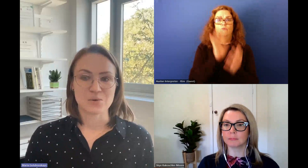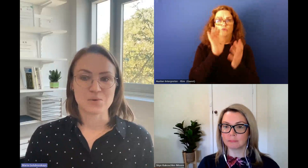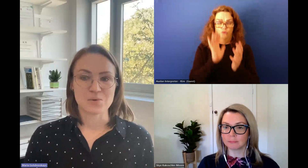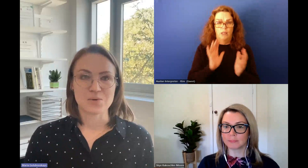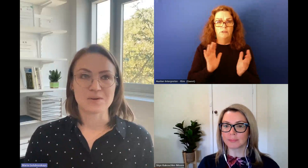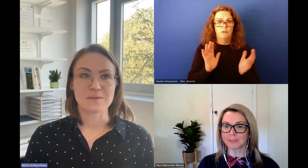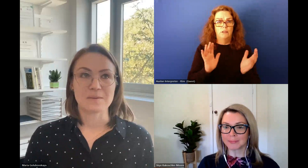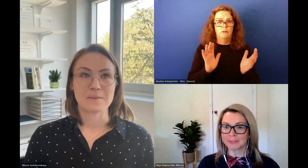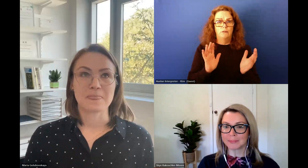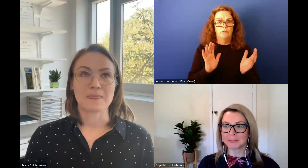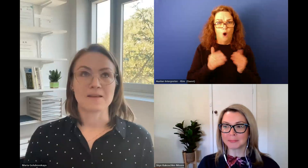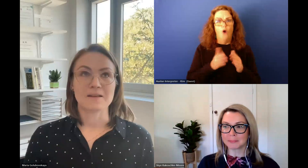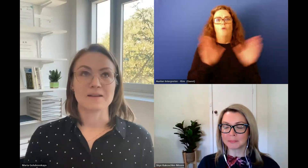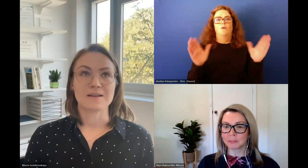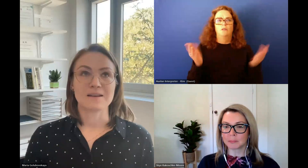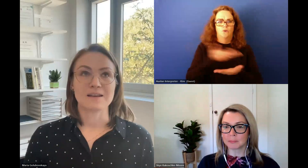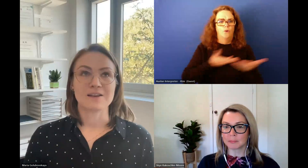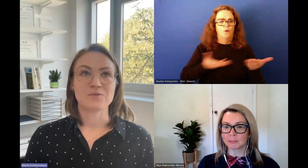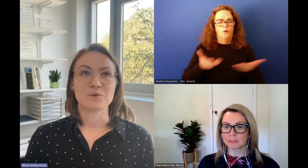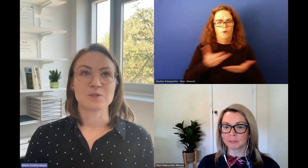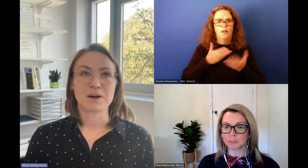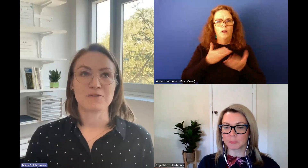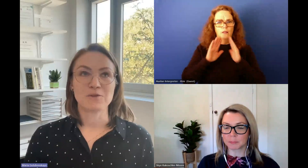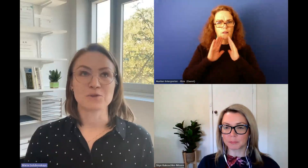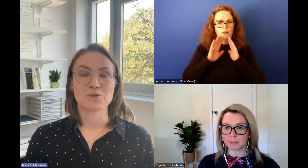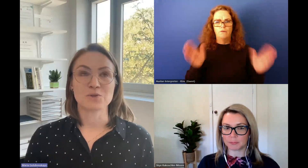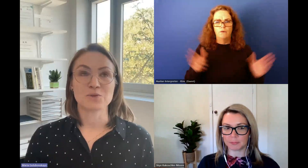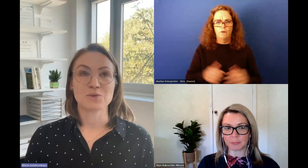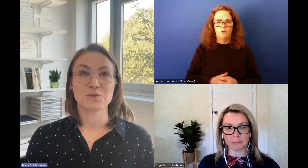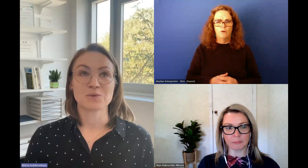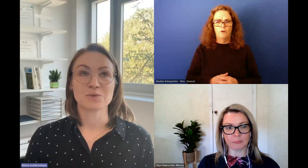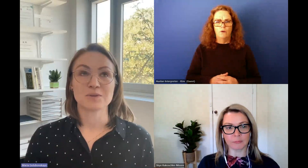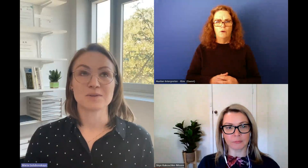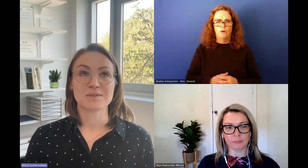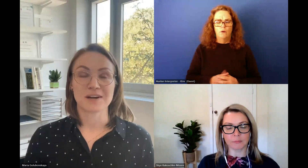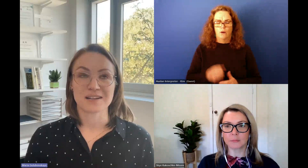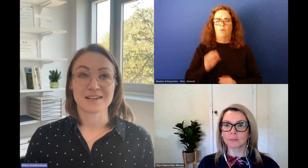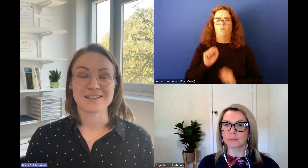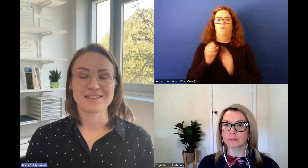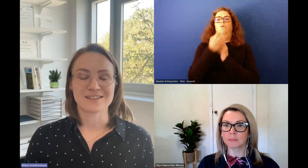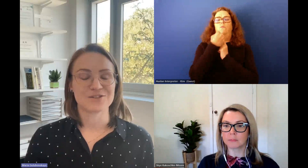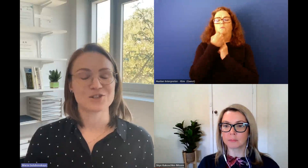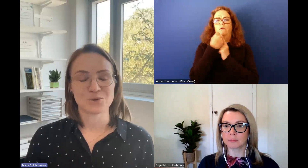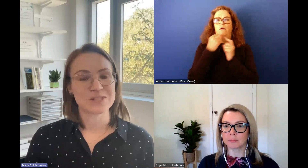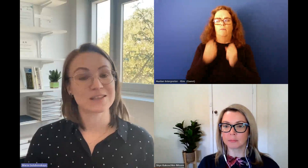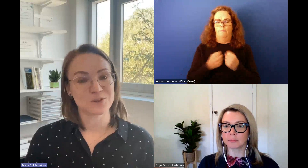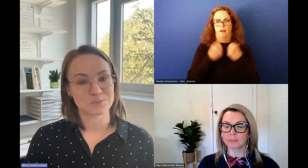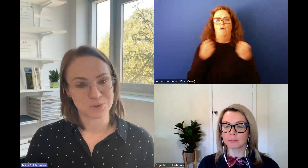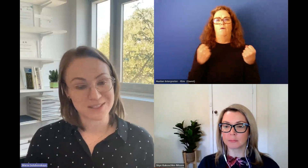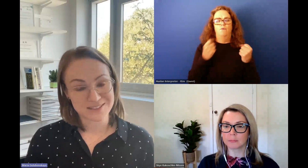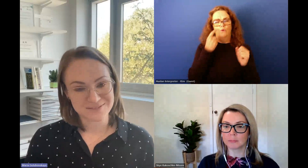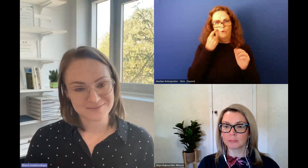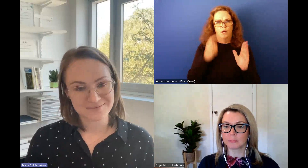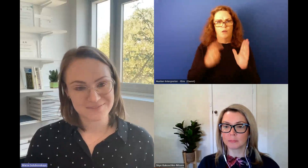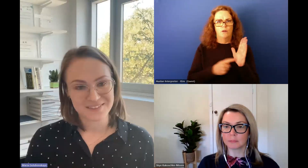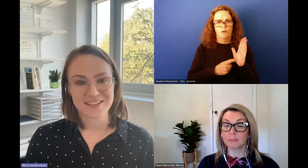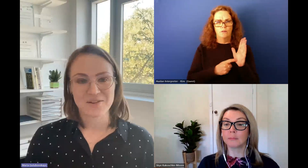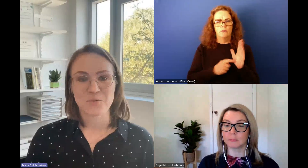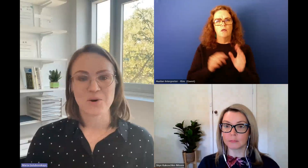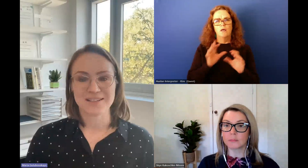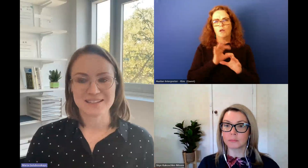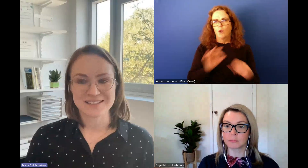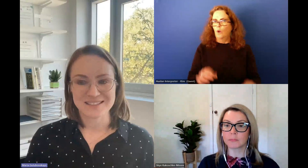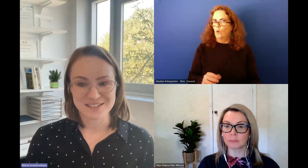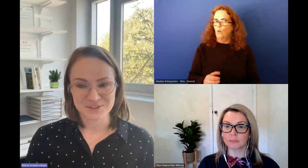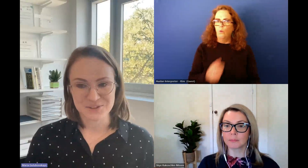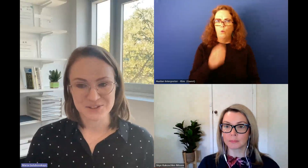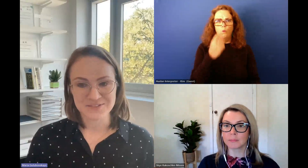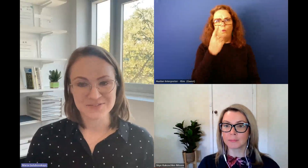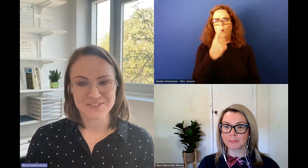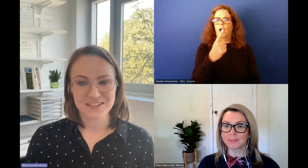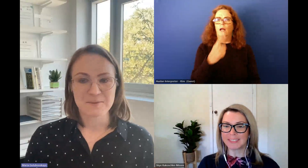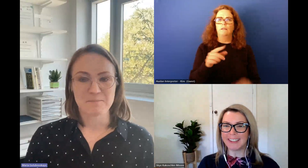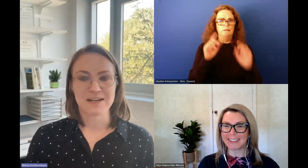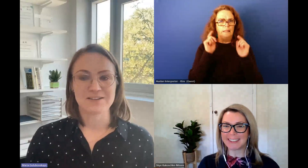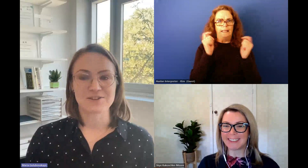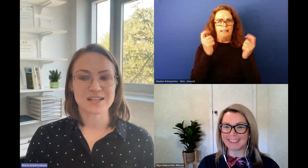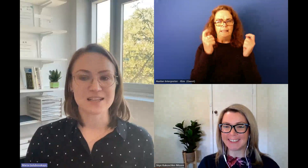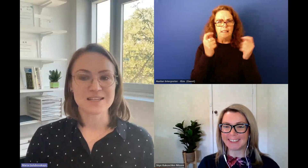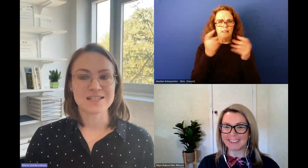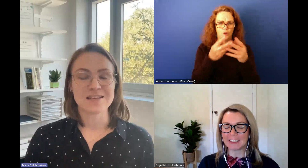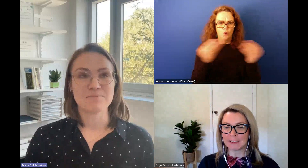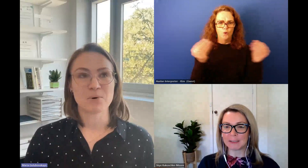So it was powerful to recognise that there is no silver bullet, one easy solution, but realising the